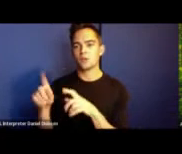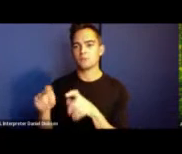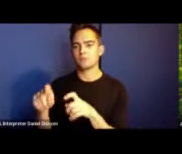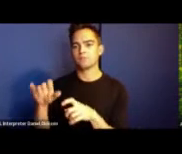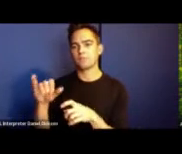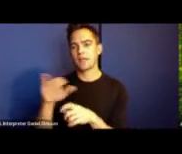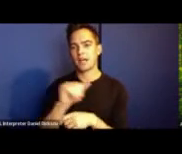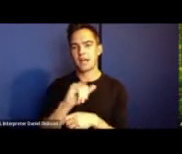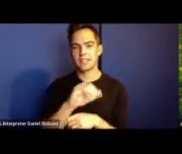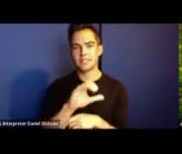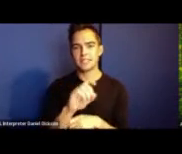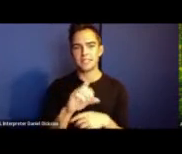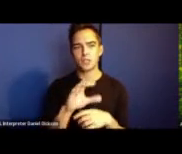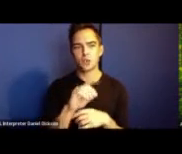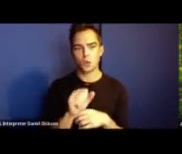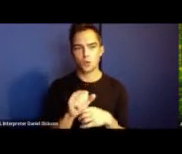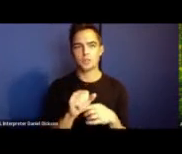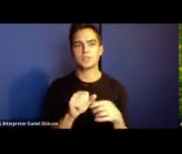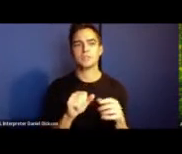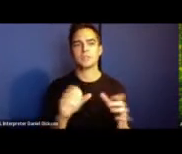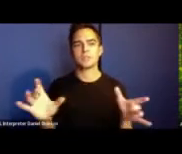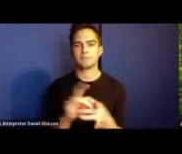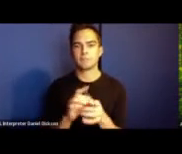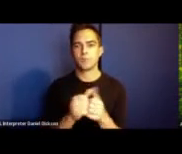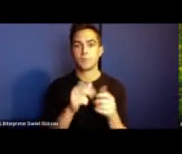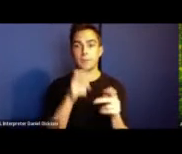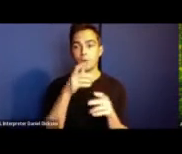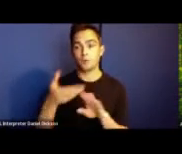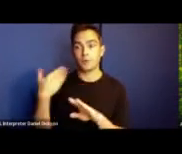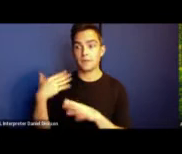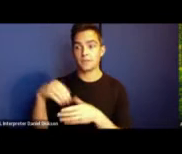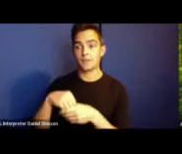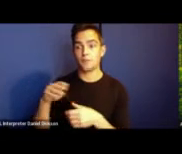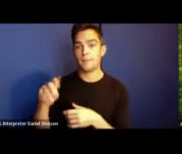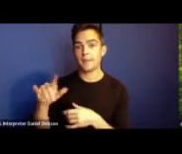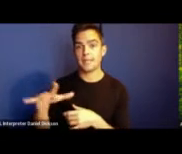to connect them with folks that had previously been engaged with Medicaid and had identified